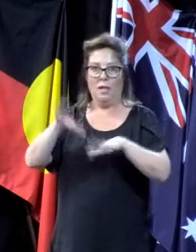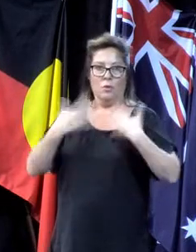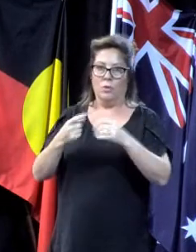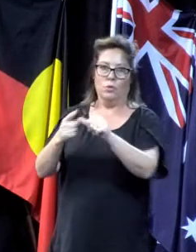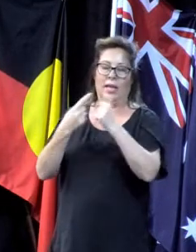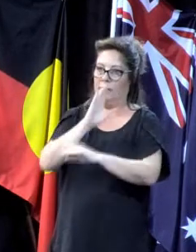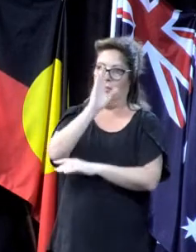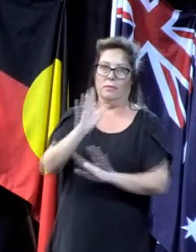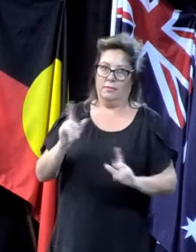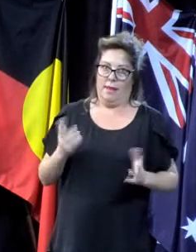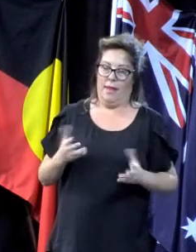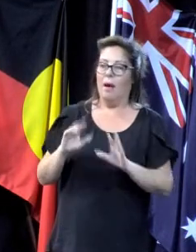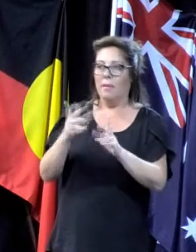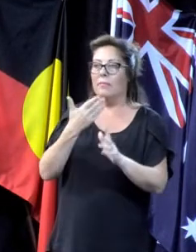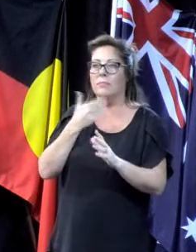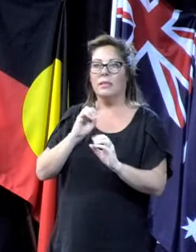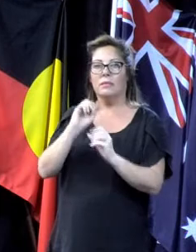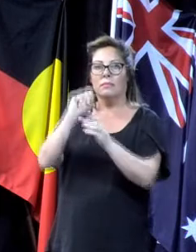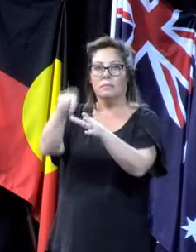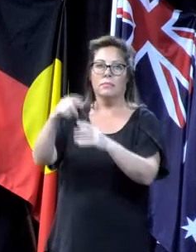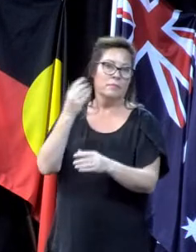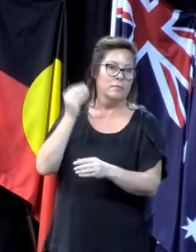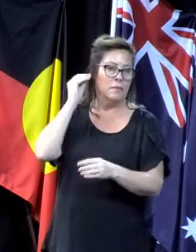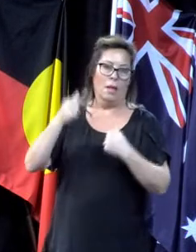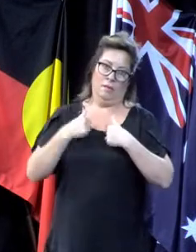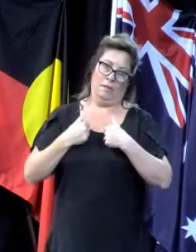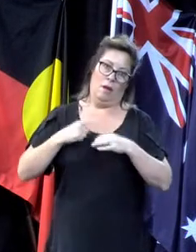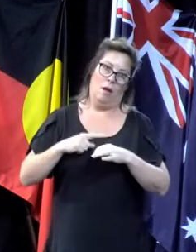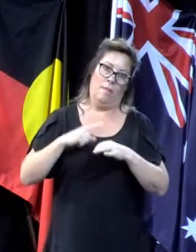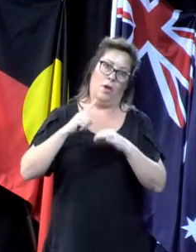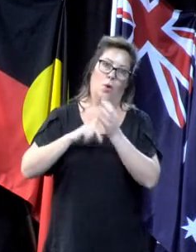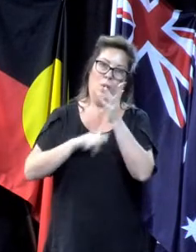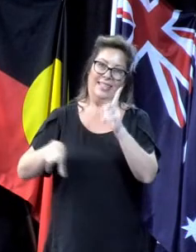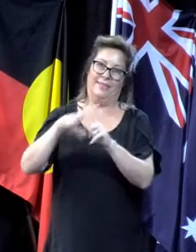But, being a Queenslander, I'm aware of -